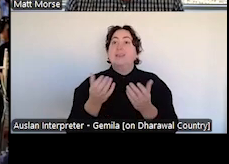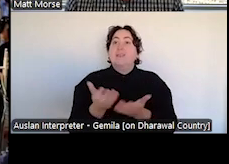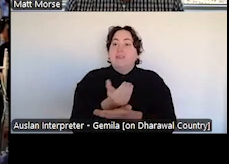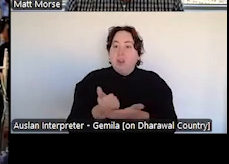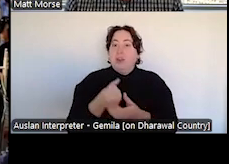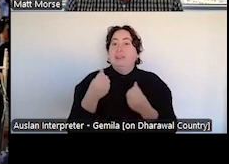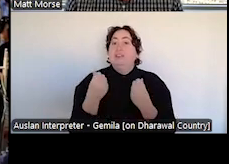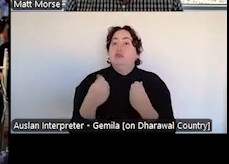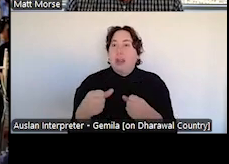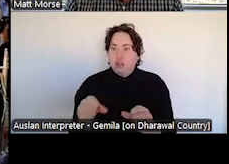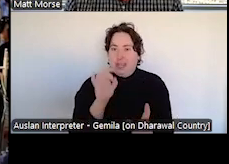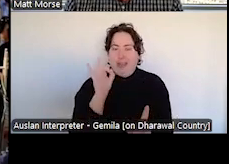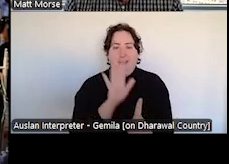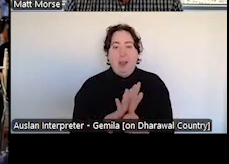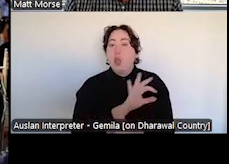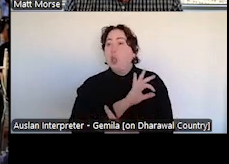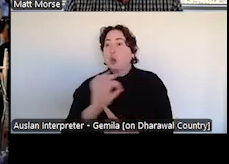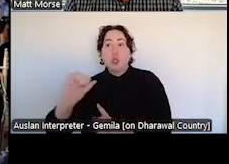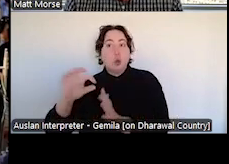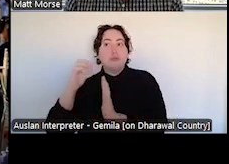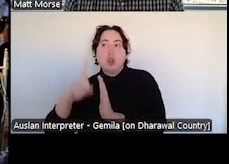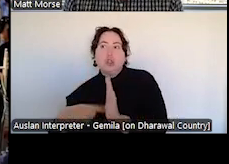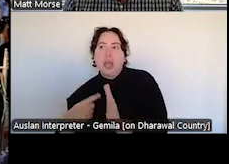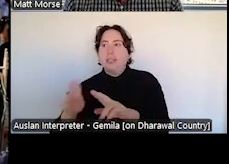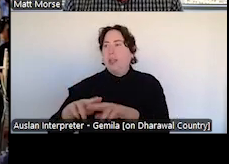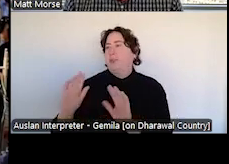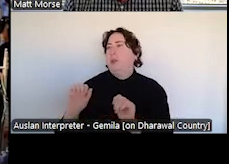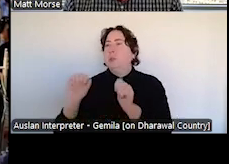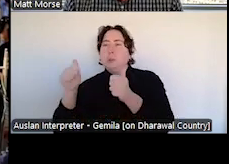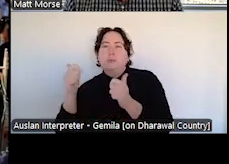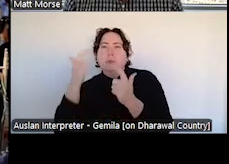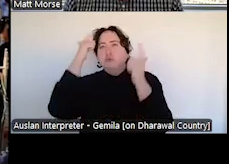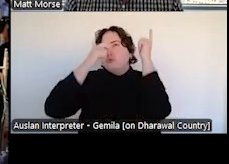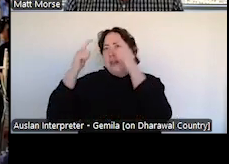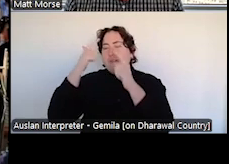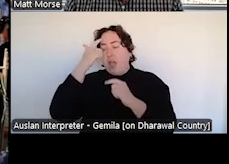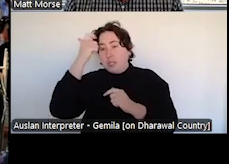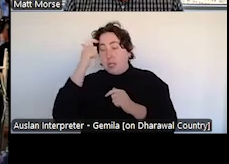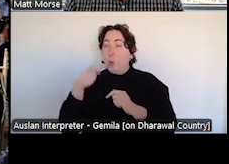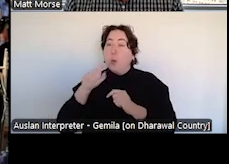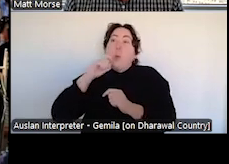marriage or artistic quality of the project. We love to look at that but we are looking